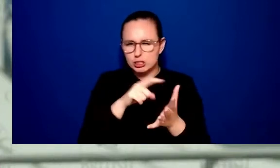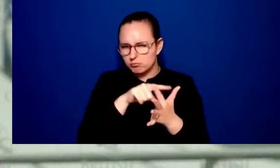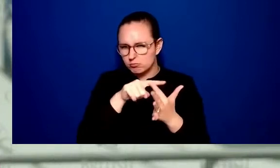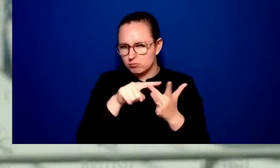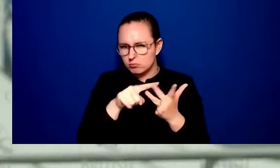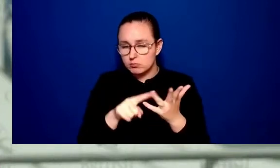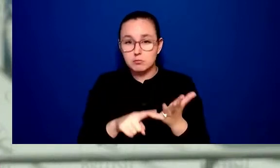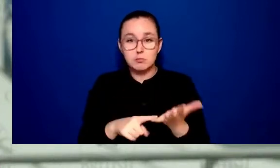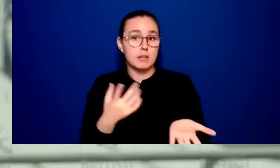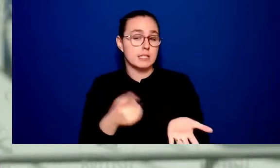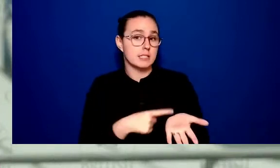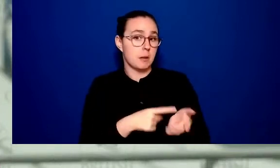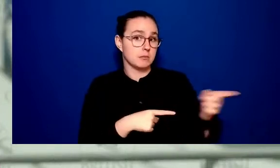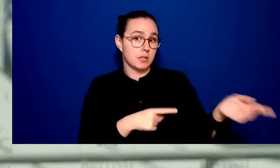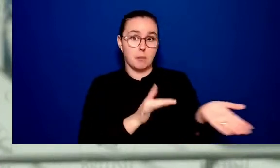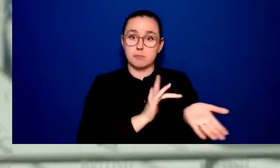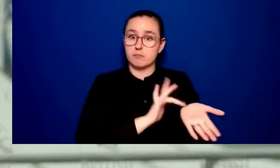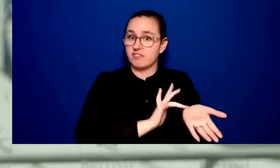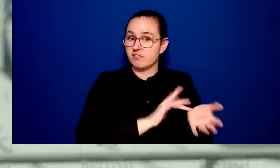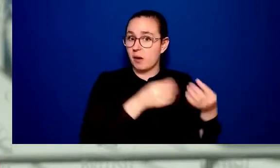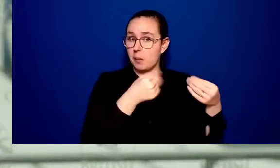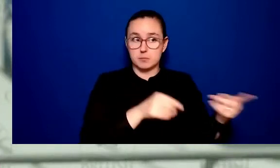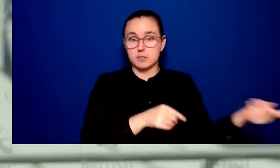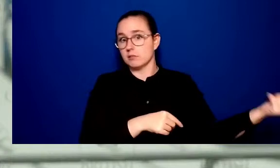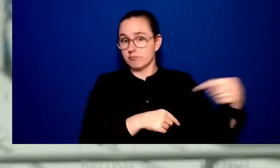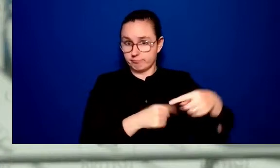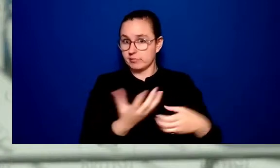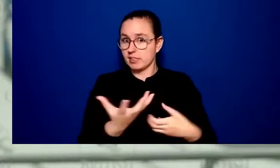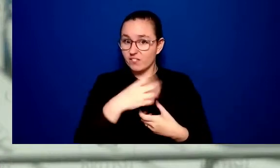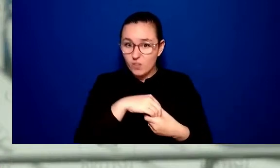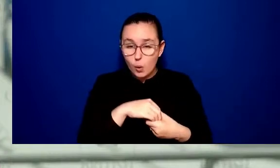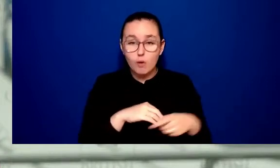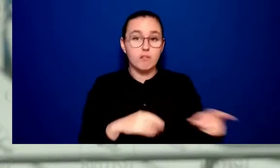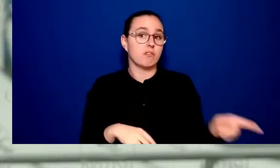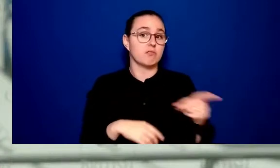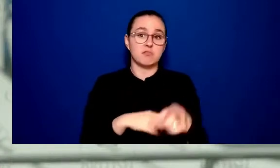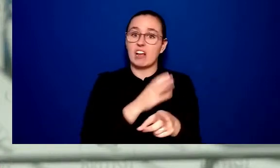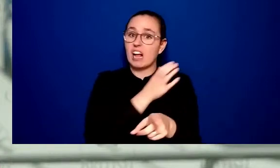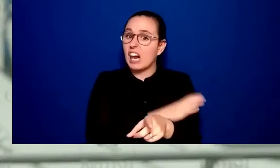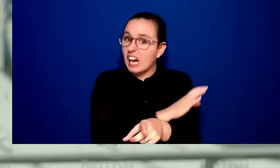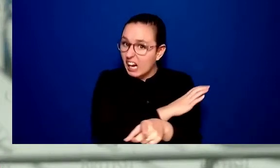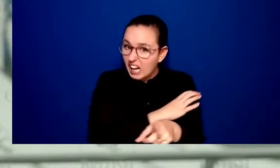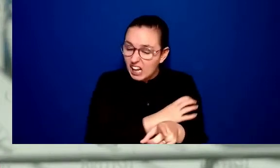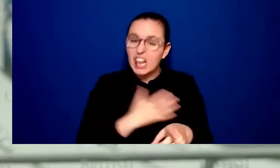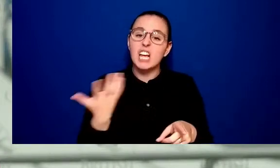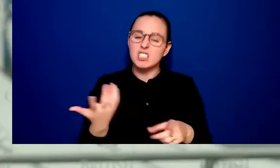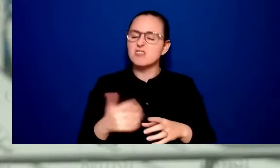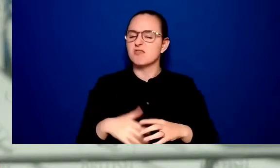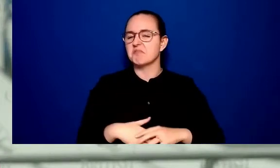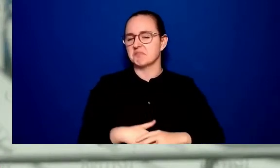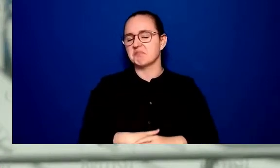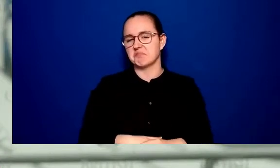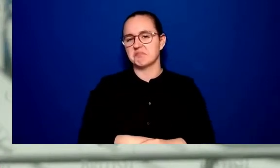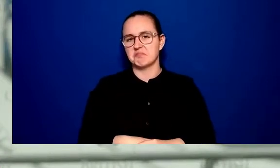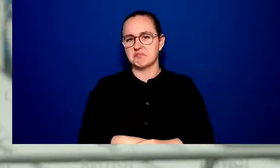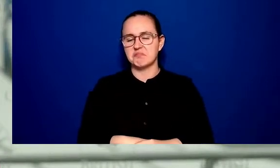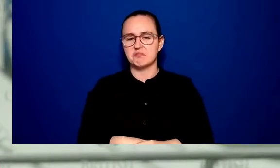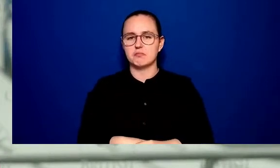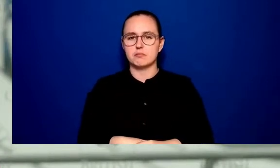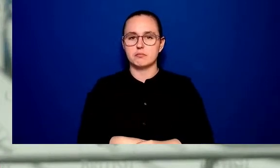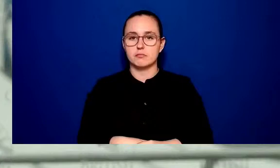different settings. Richard,